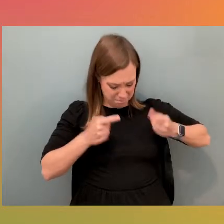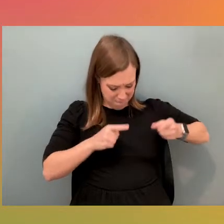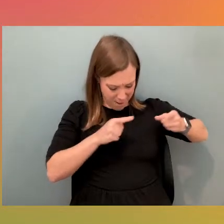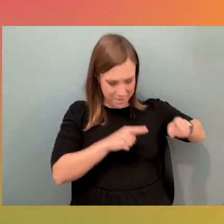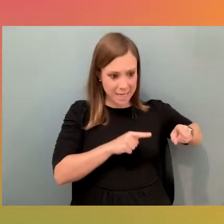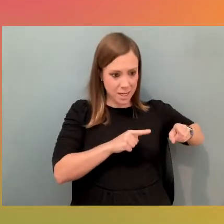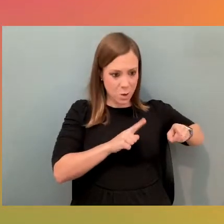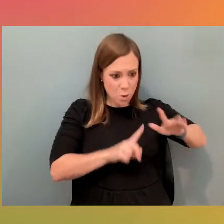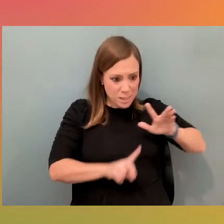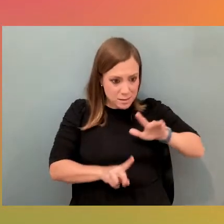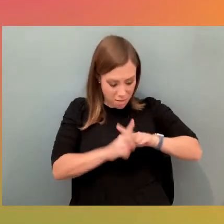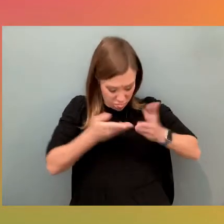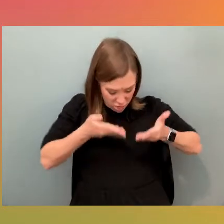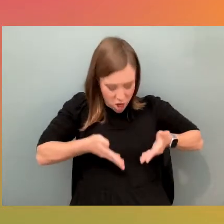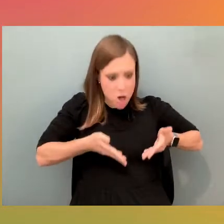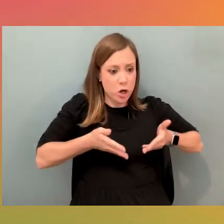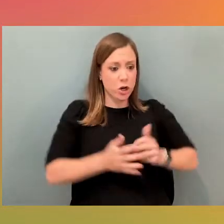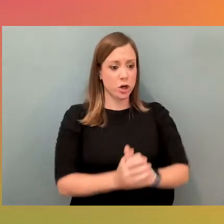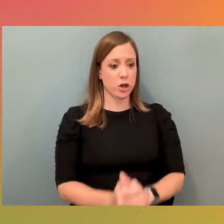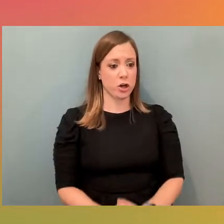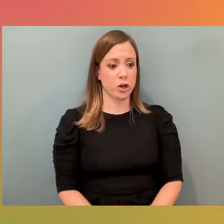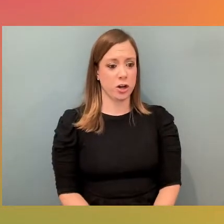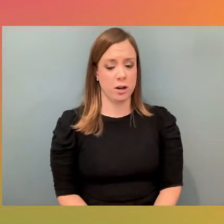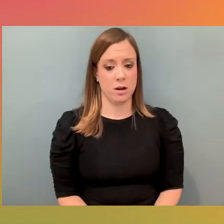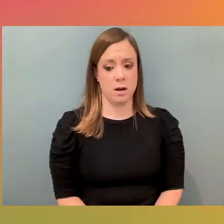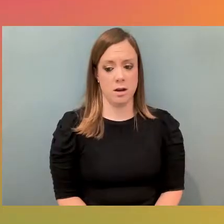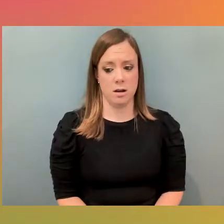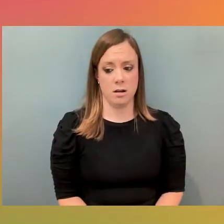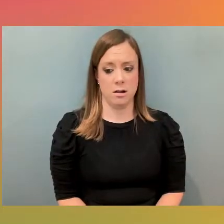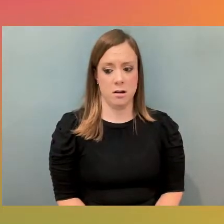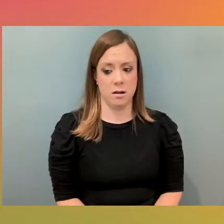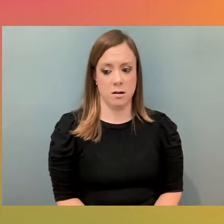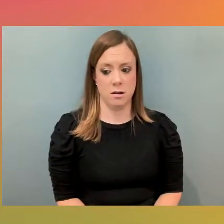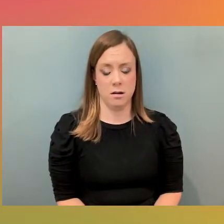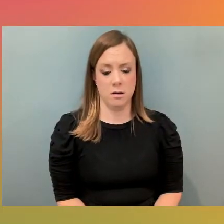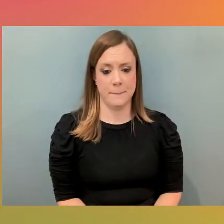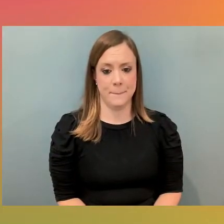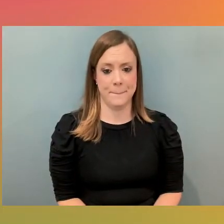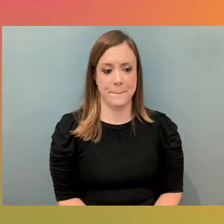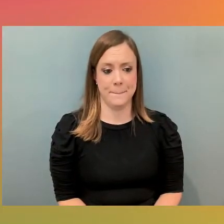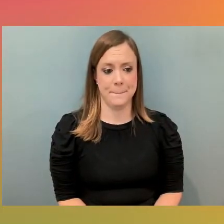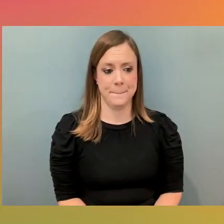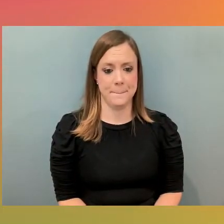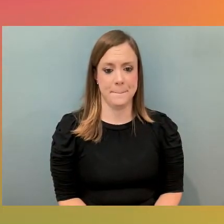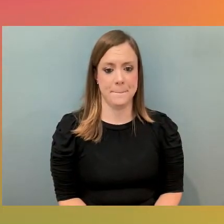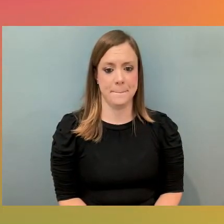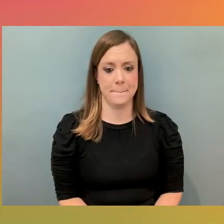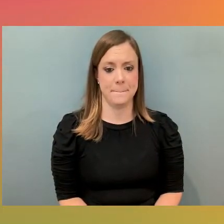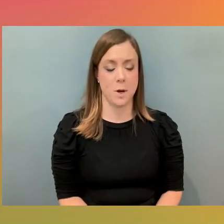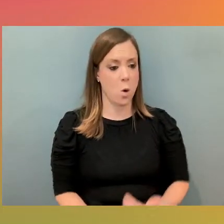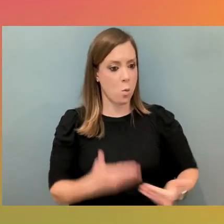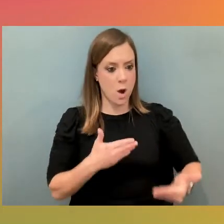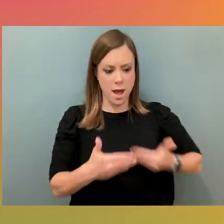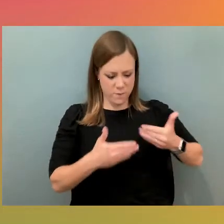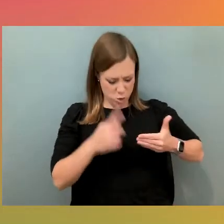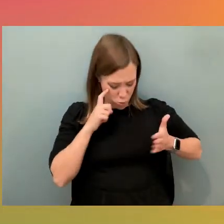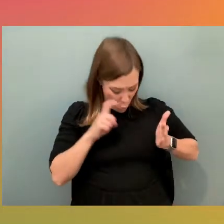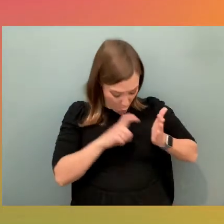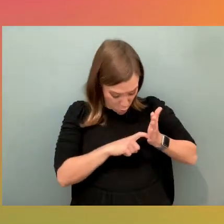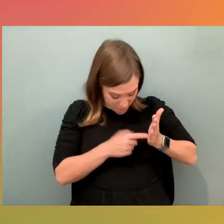BENEATH THE SURFACE.